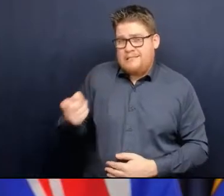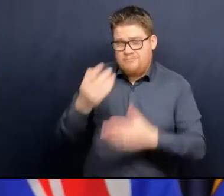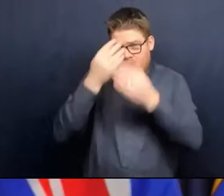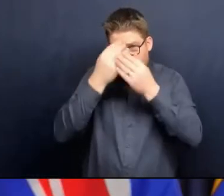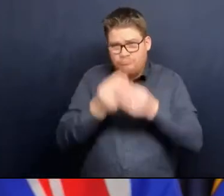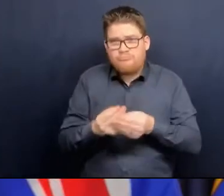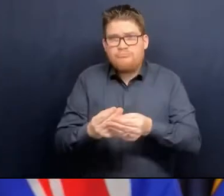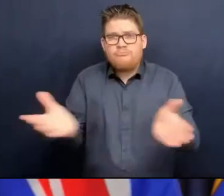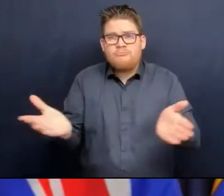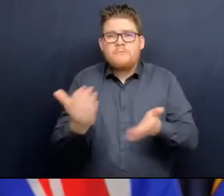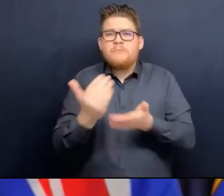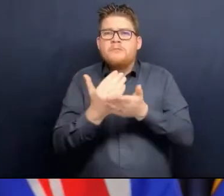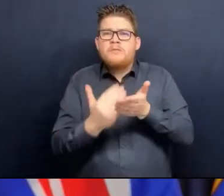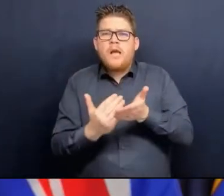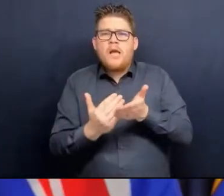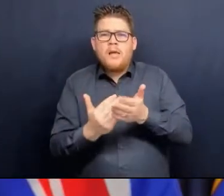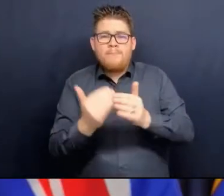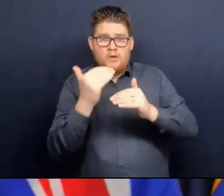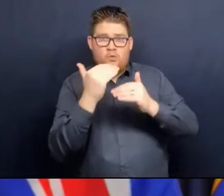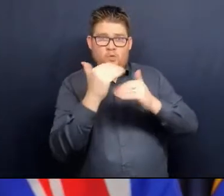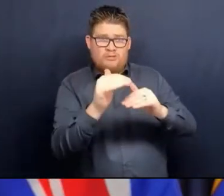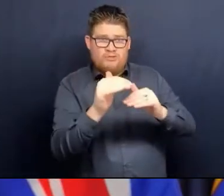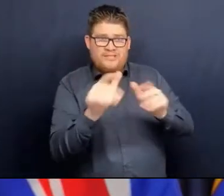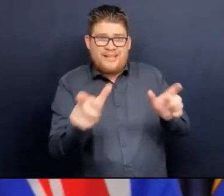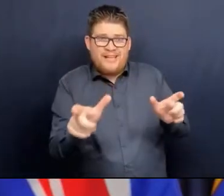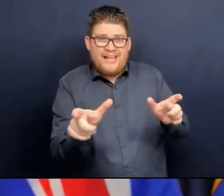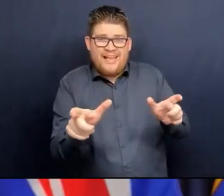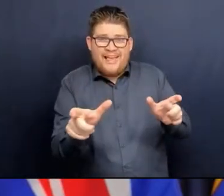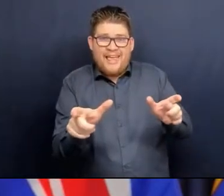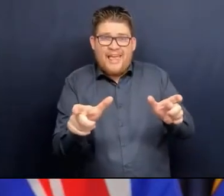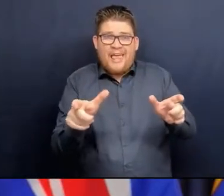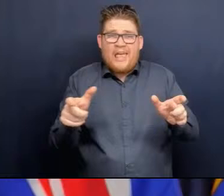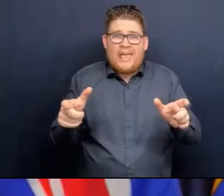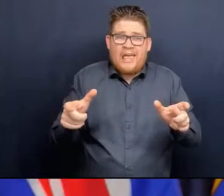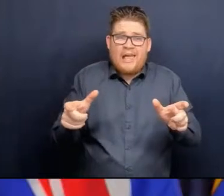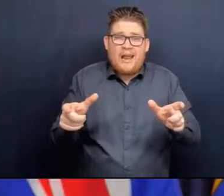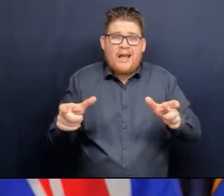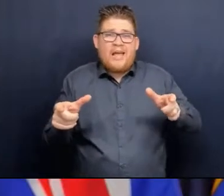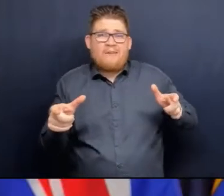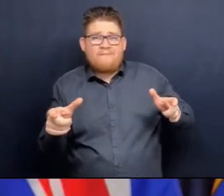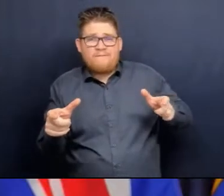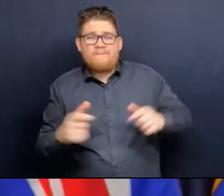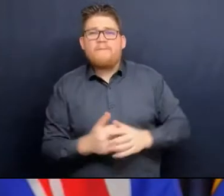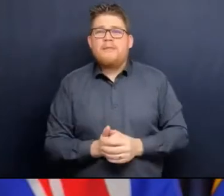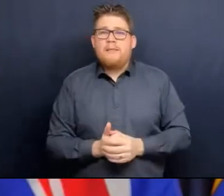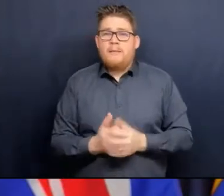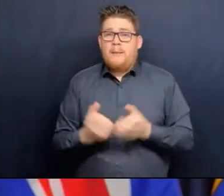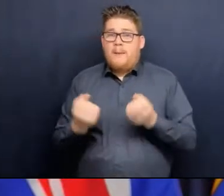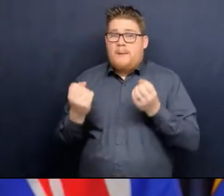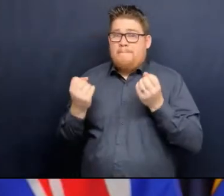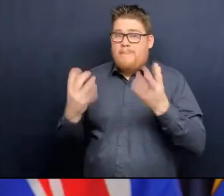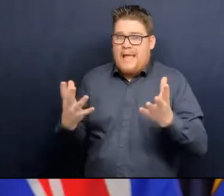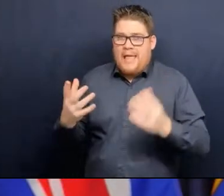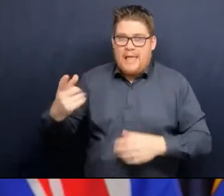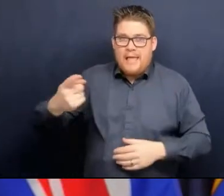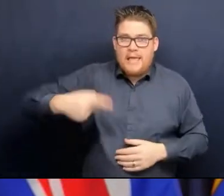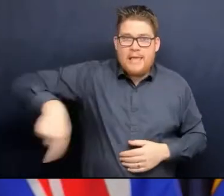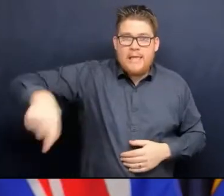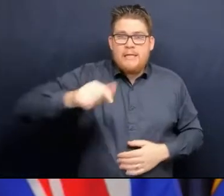of most recent announcement of the relaxation of restrictions a lot more activity. All of us, I